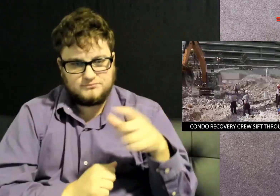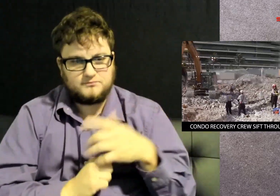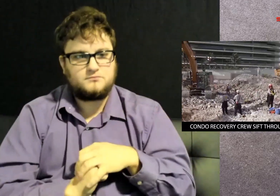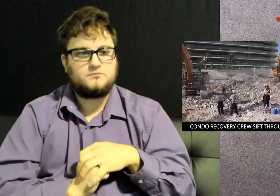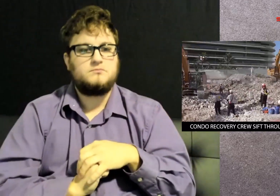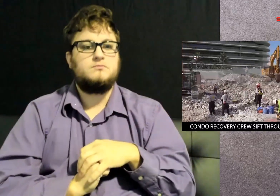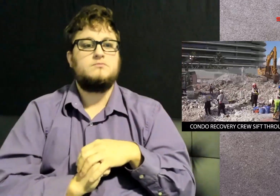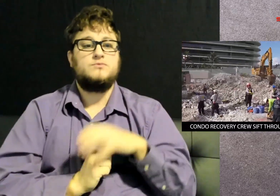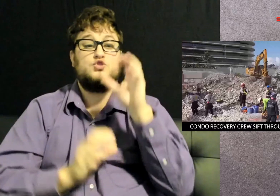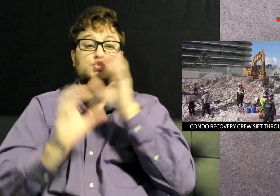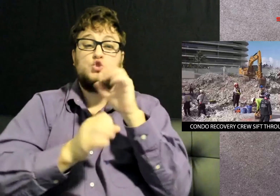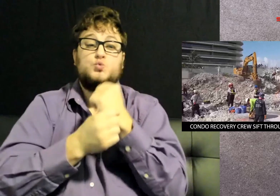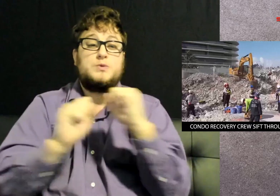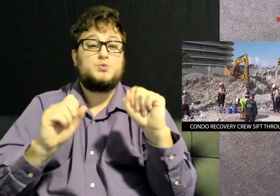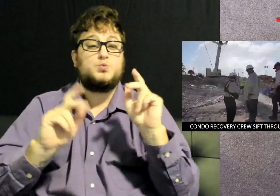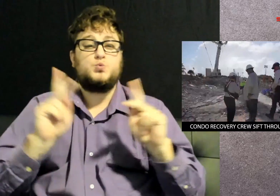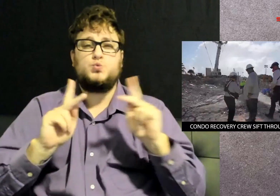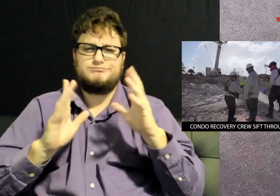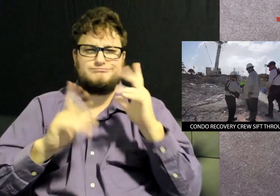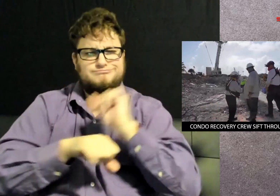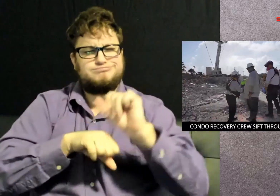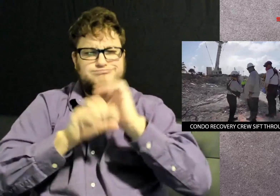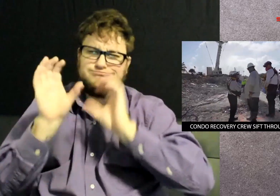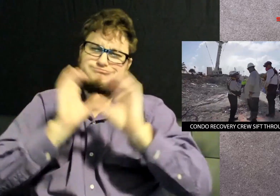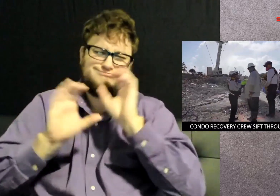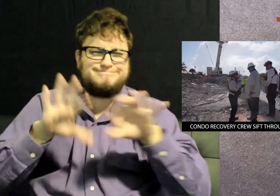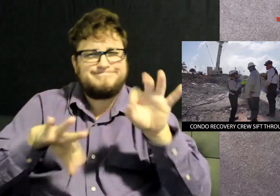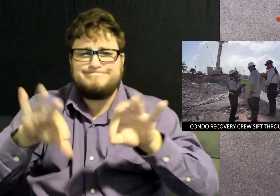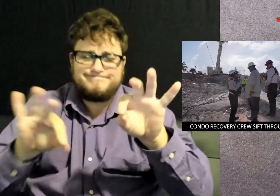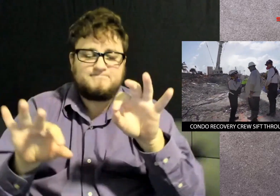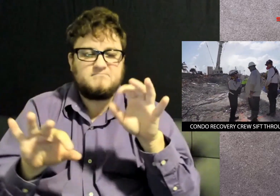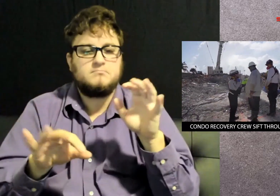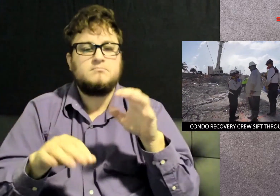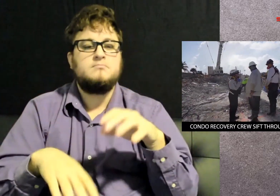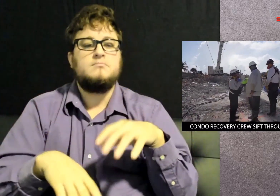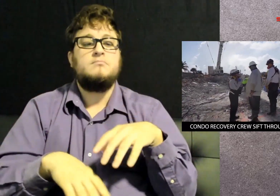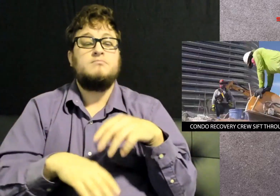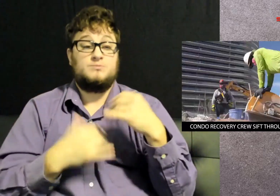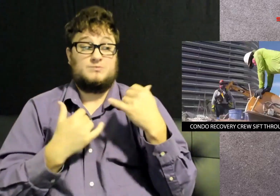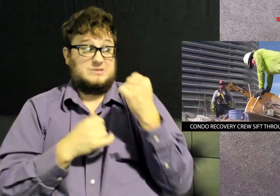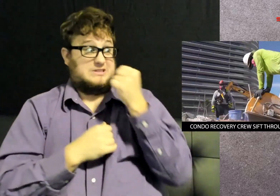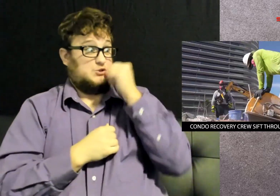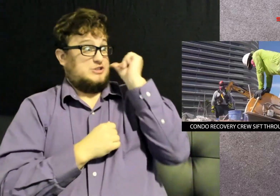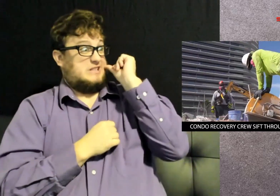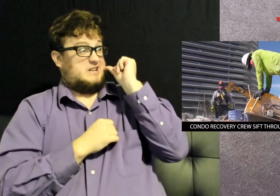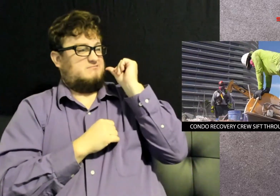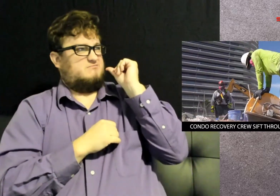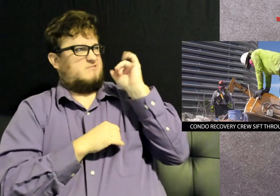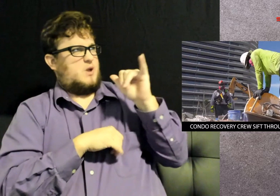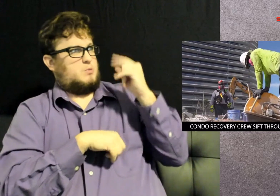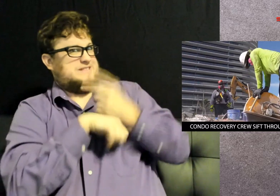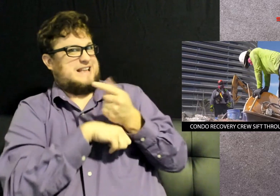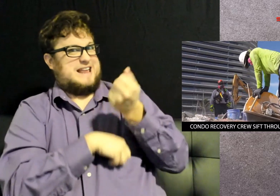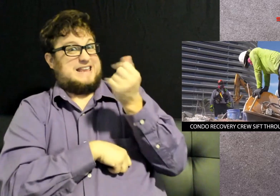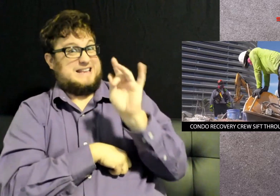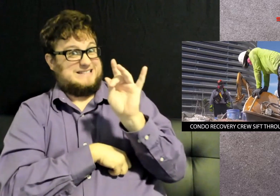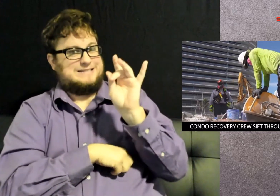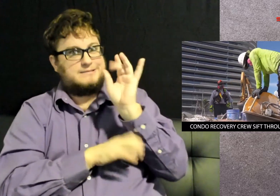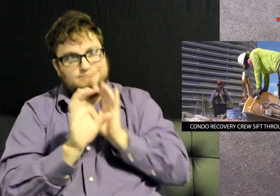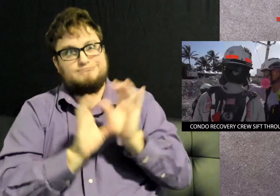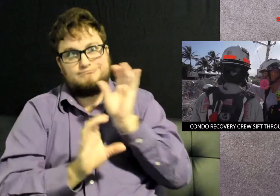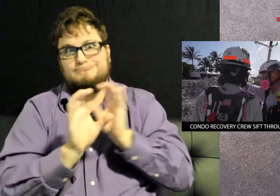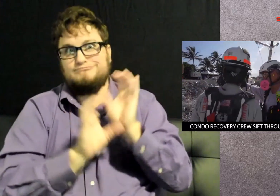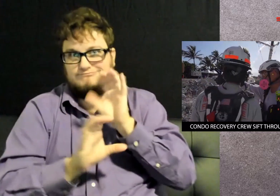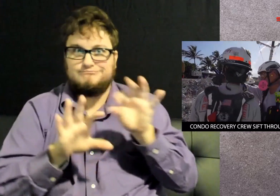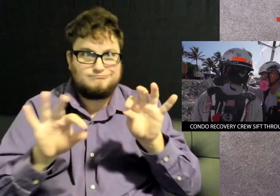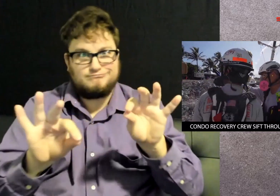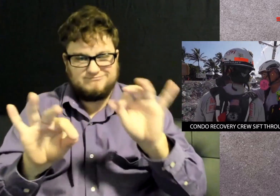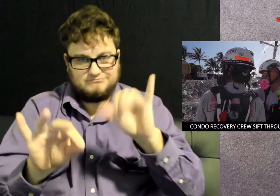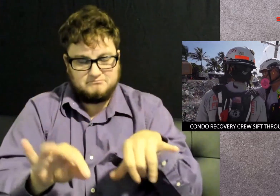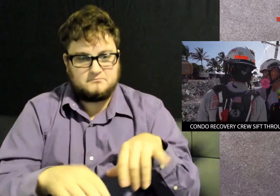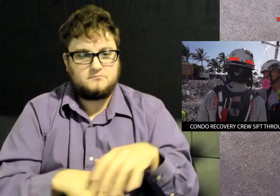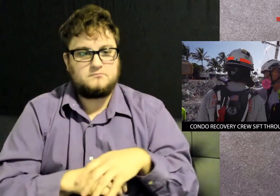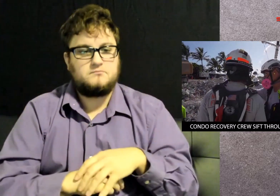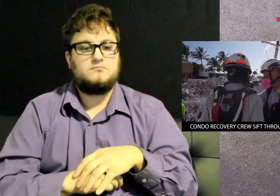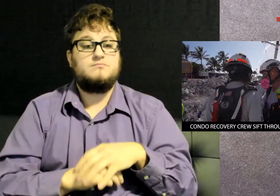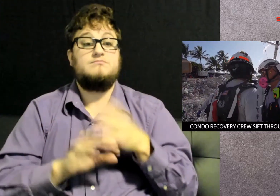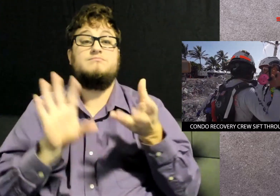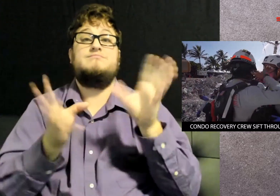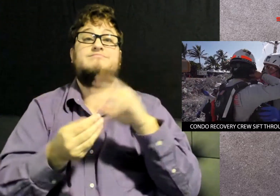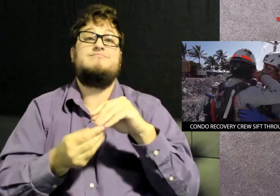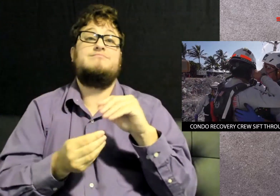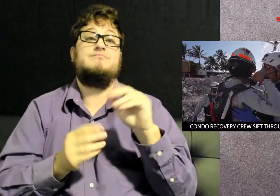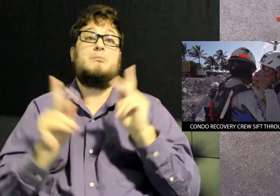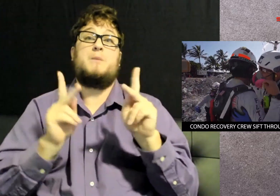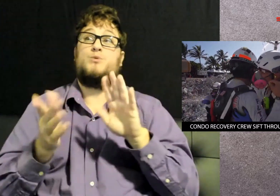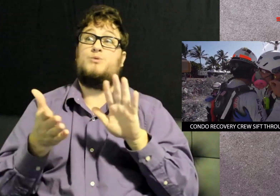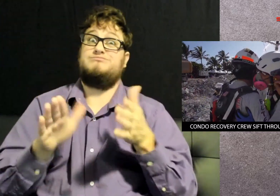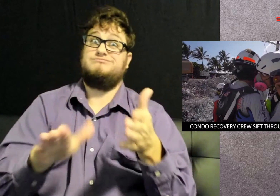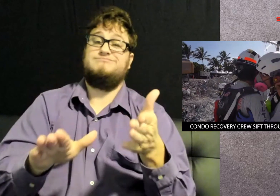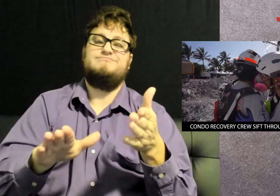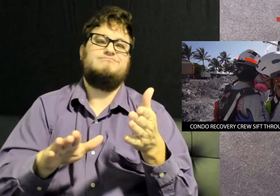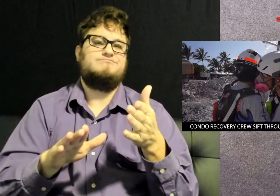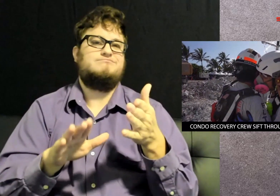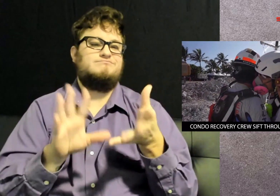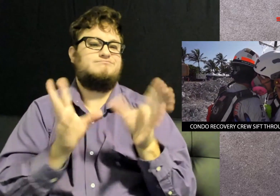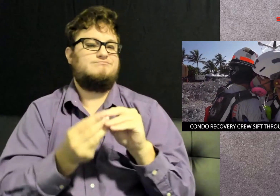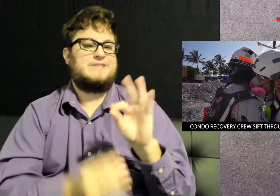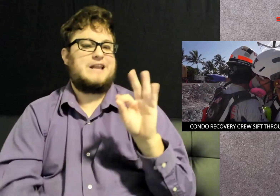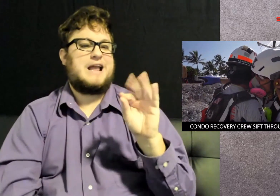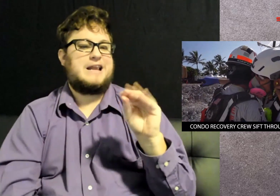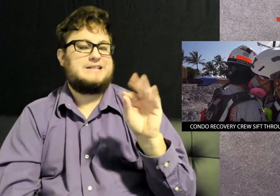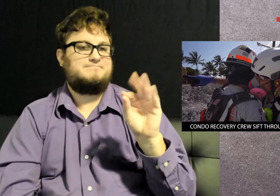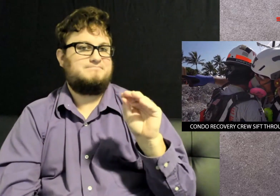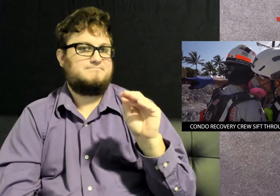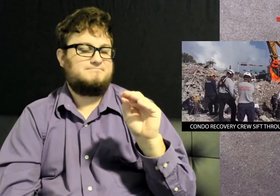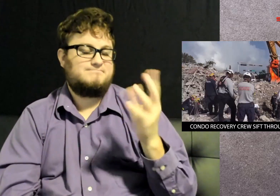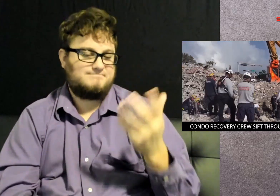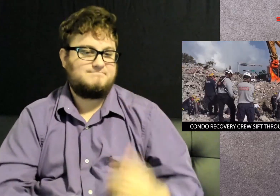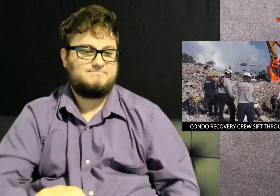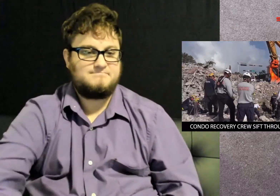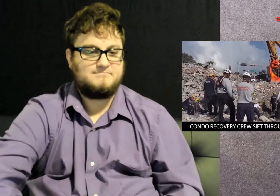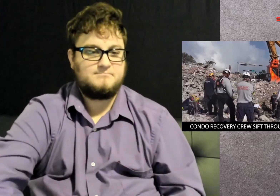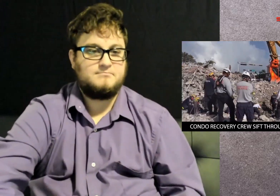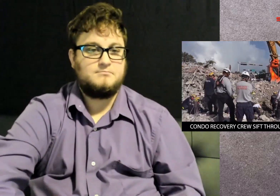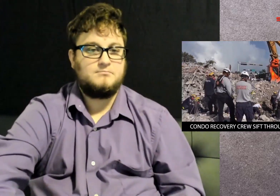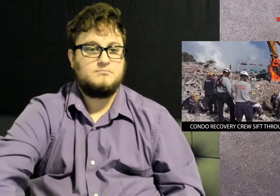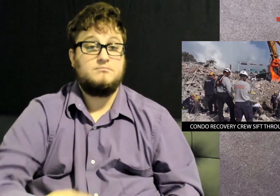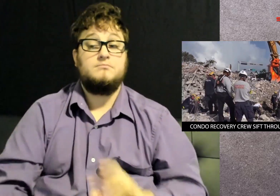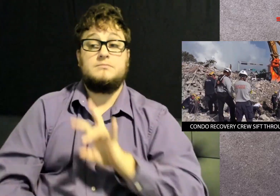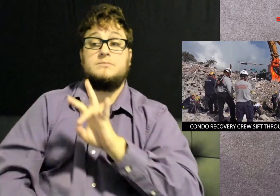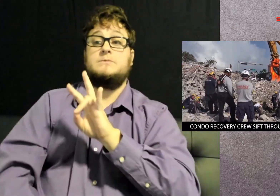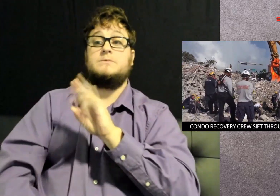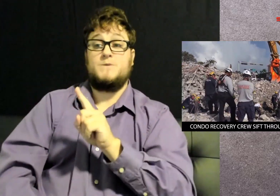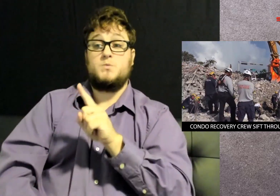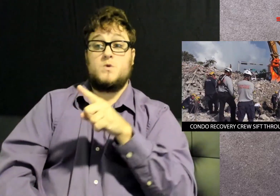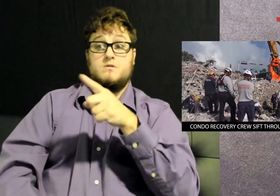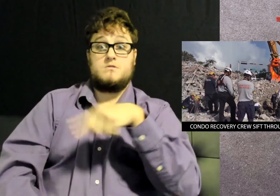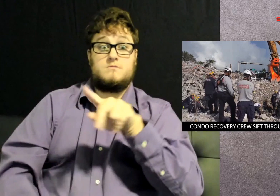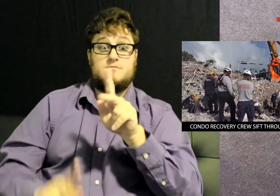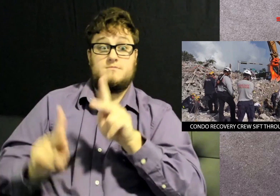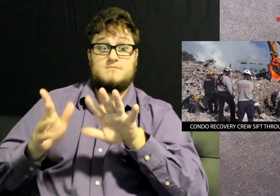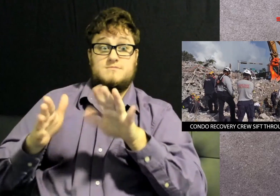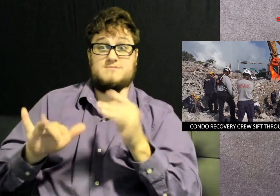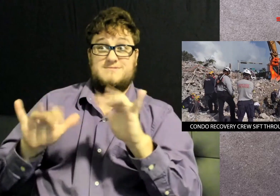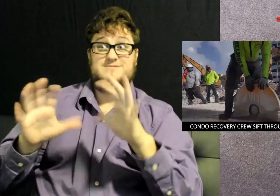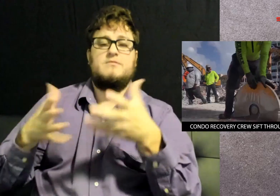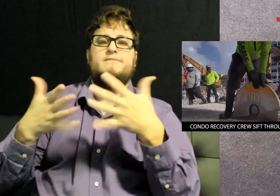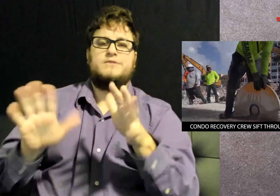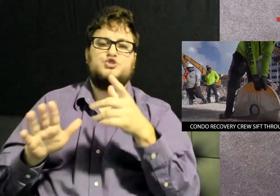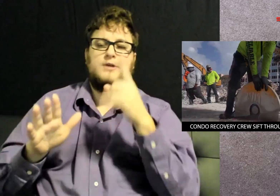operations the death toll in the condo collapse in Surfside Florida rose to 90 71 of the victims